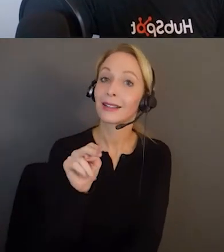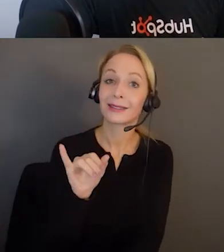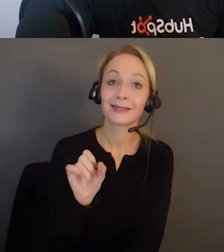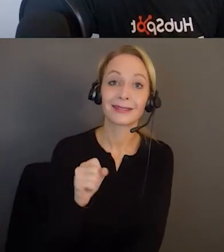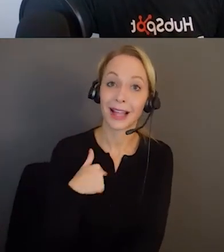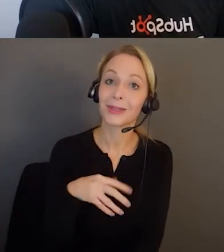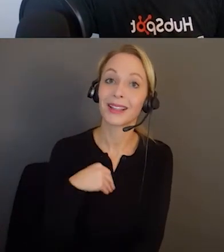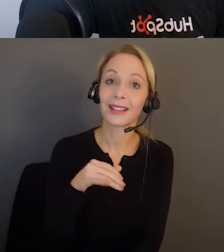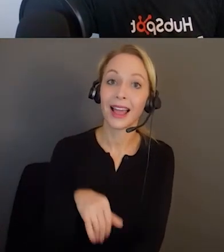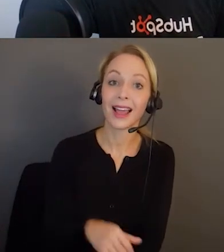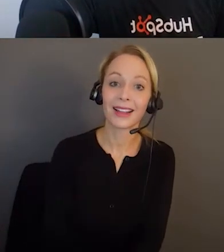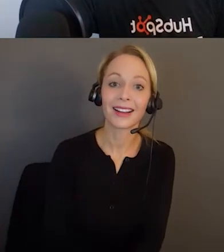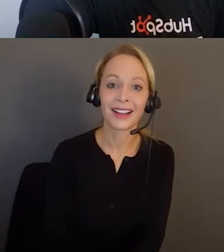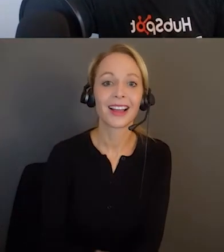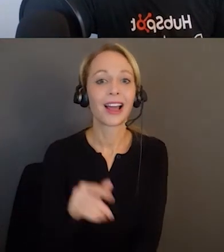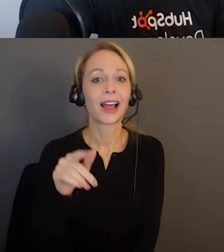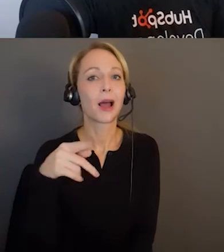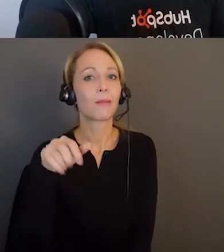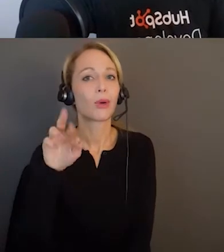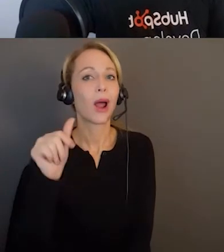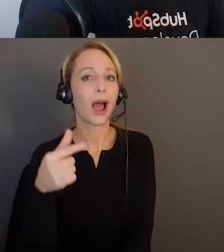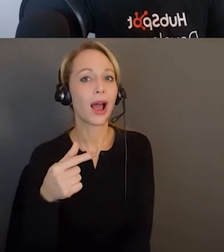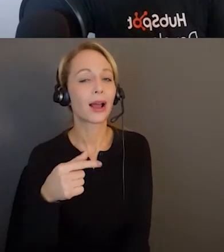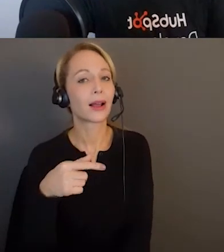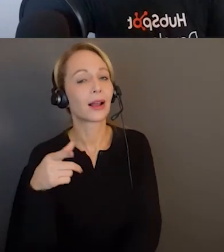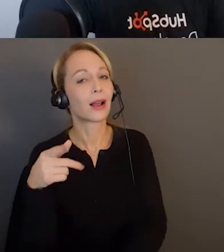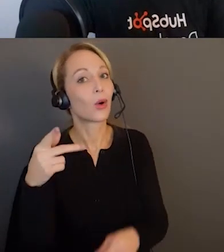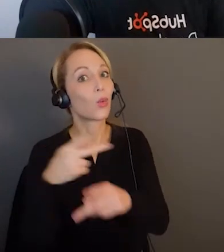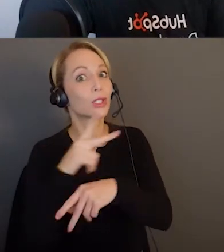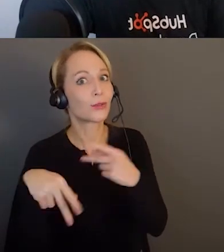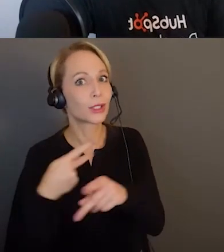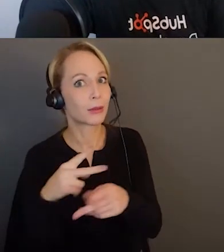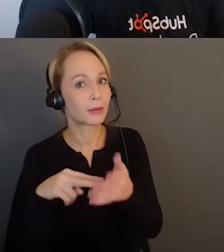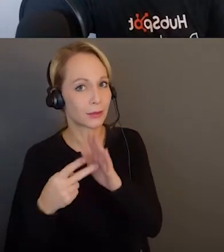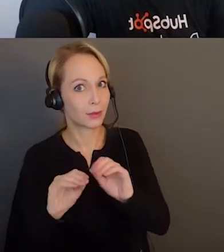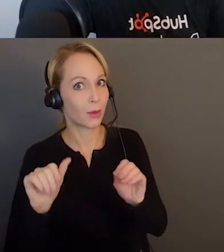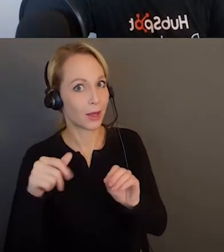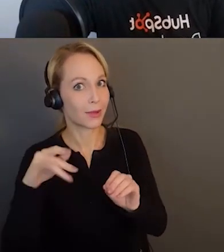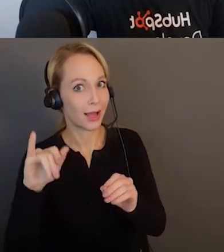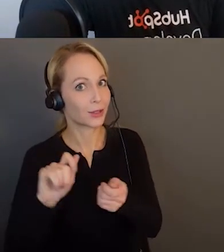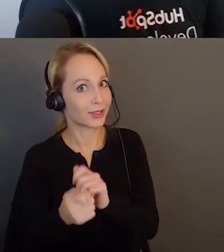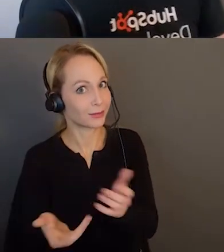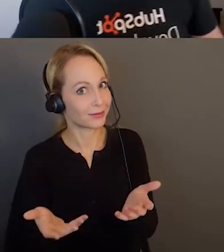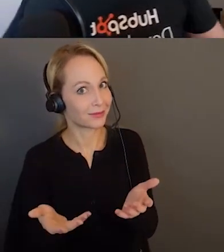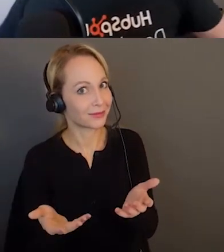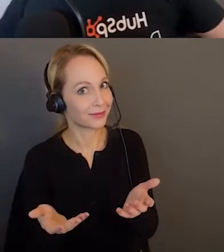THE WORSE VERSION OF THAT IS NO API CHANGES.